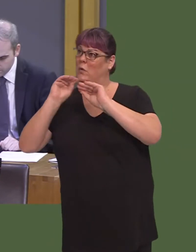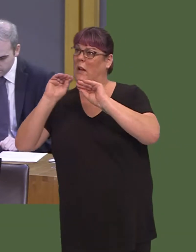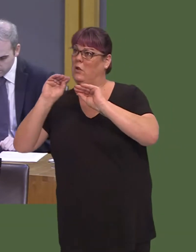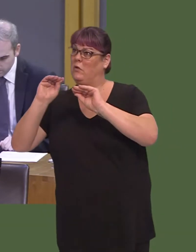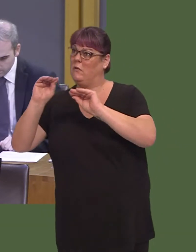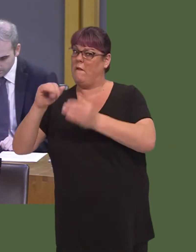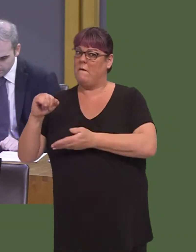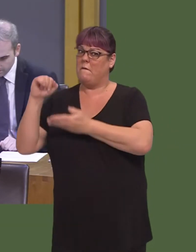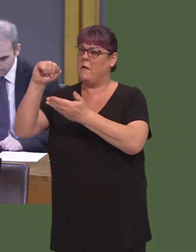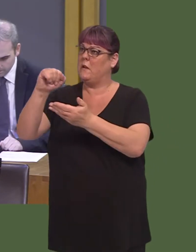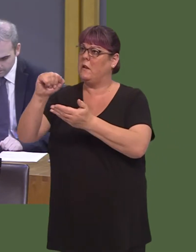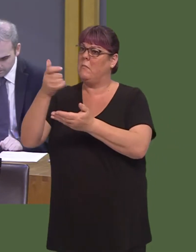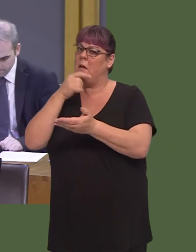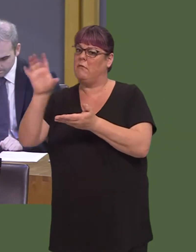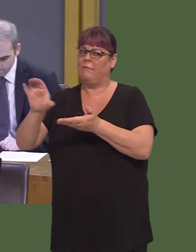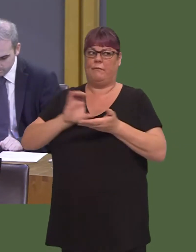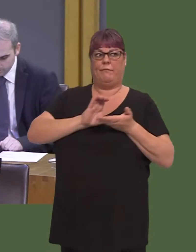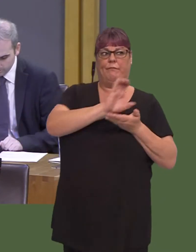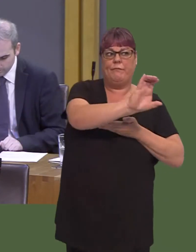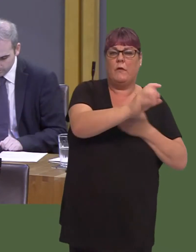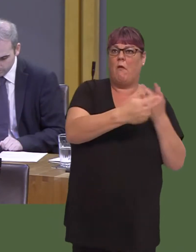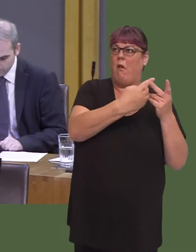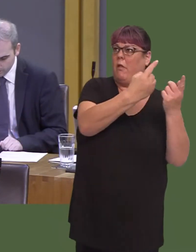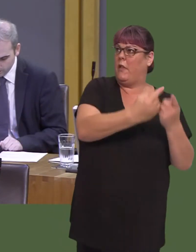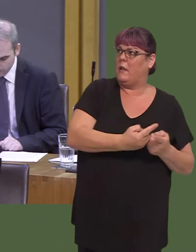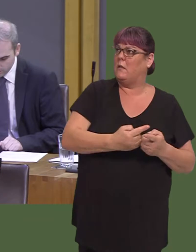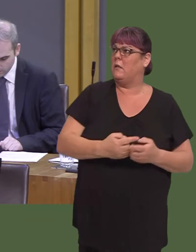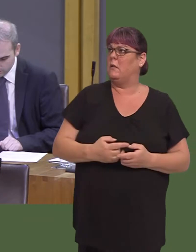Minister? Carwyn Jones AM: Let me see now. Let me seeóthere